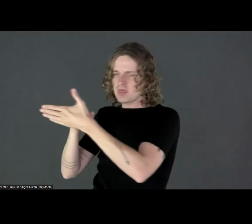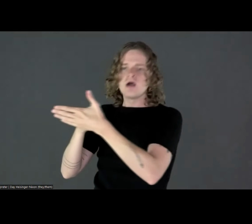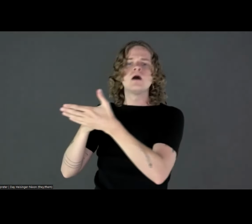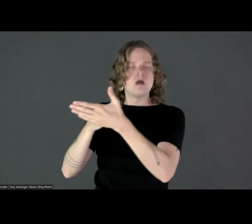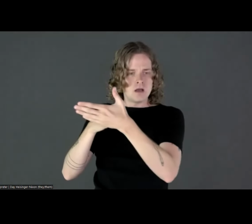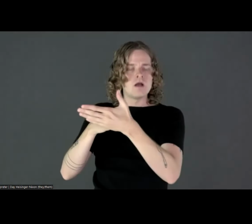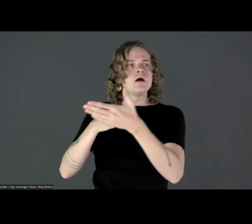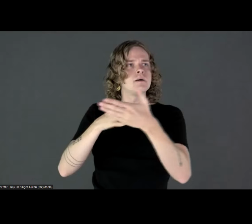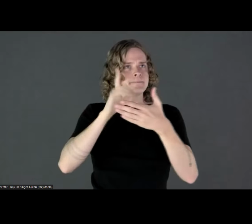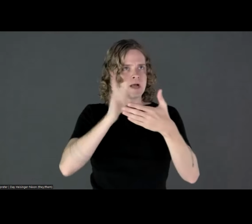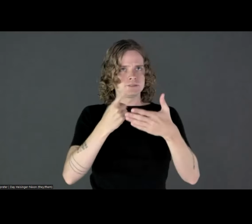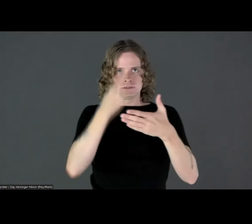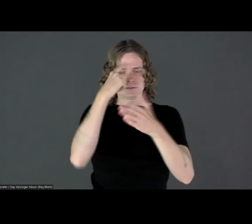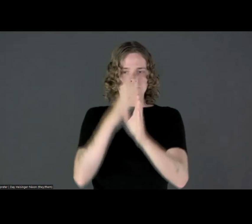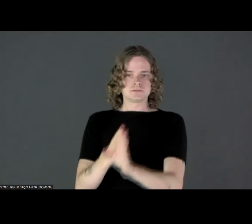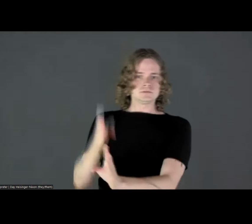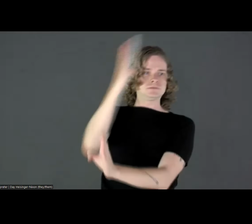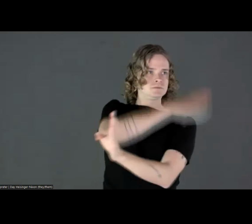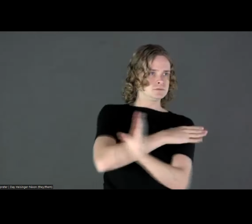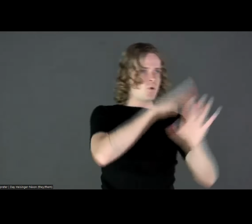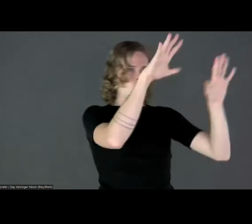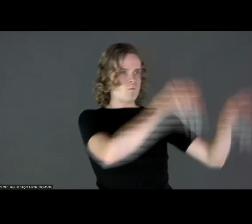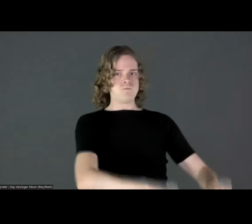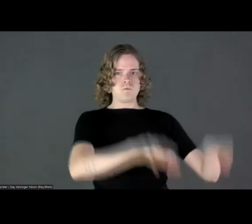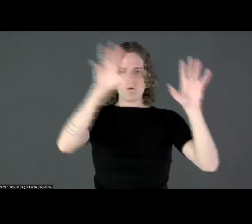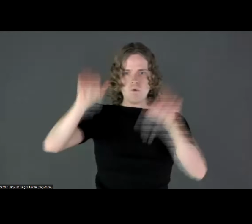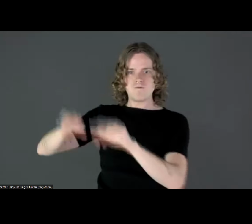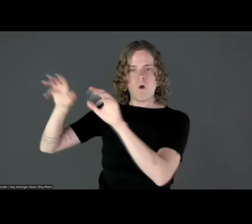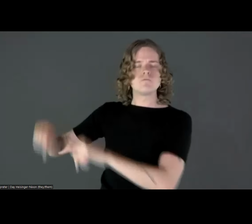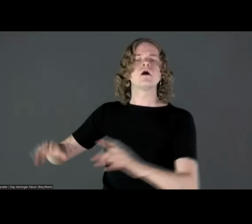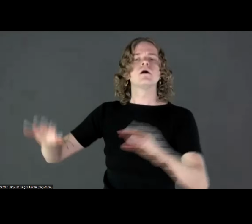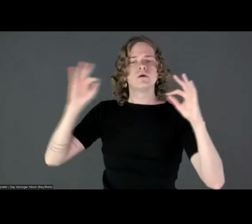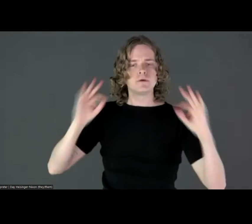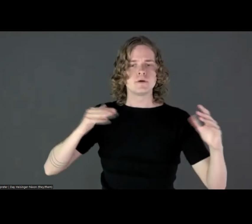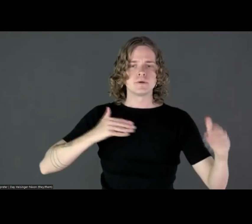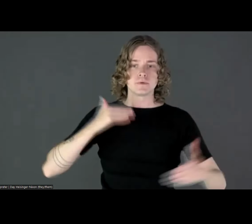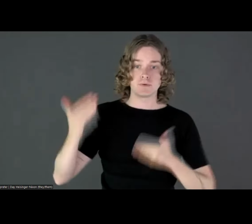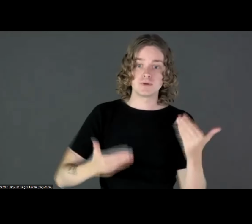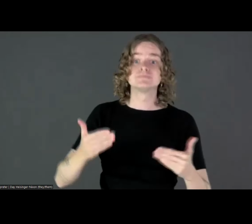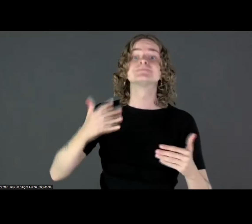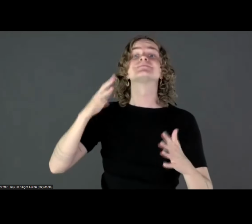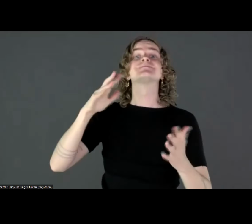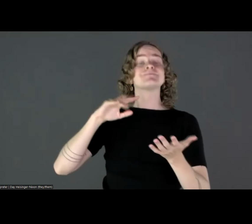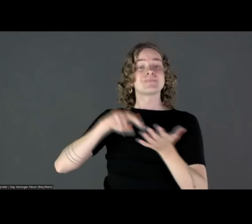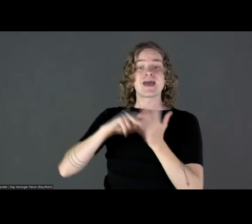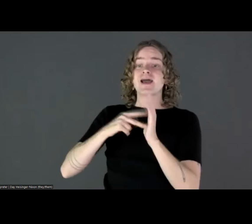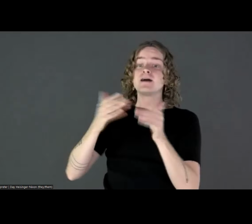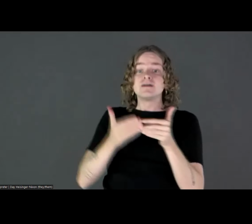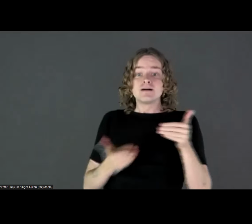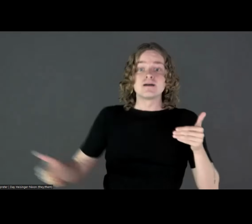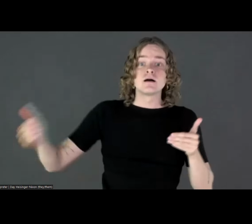we need to ensure immediate efforts are taken to identify people with disabilities in institutions